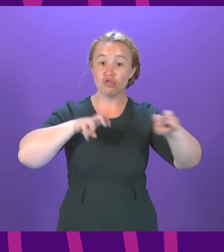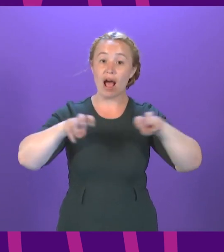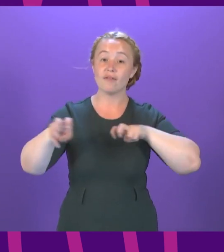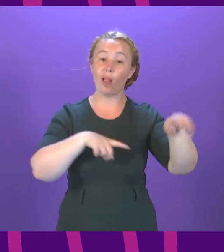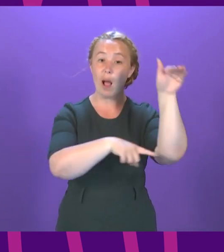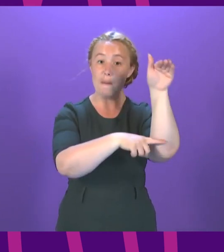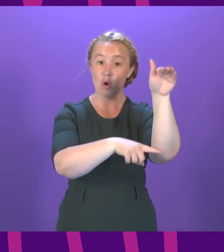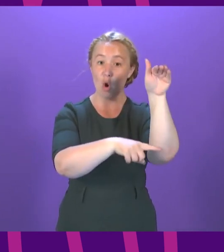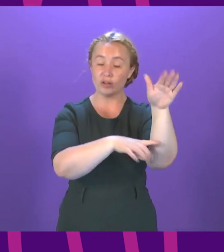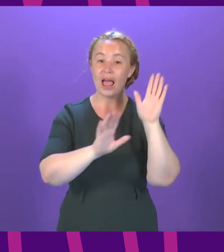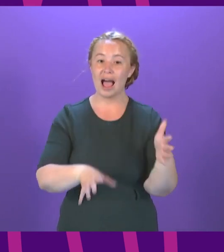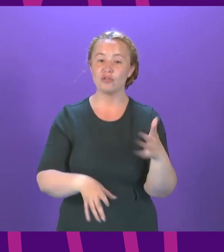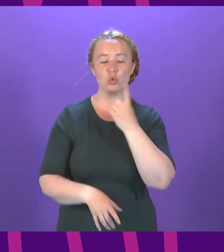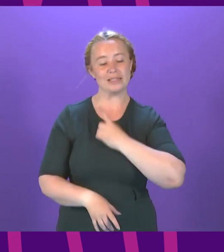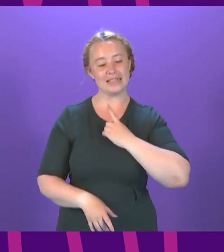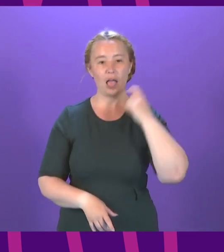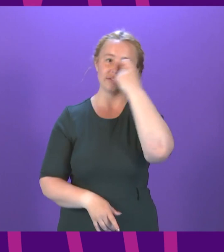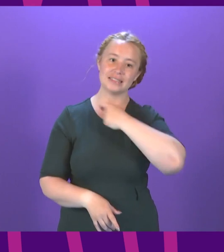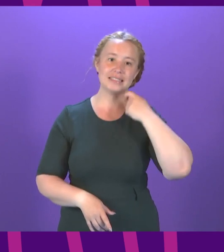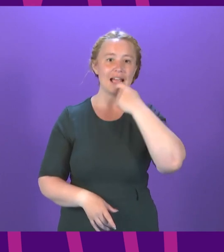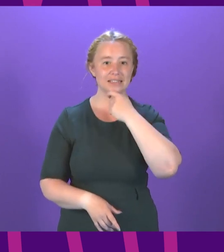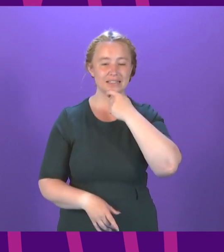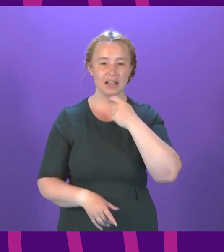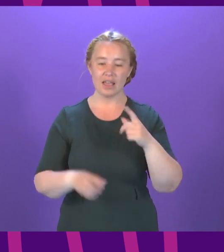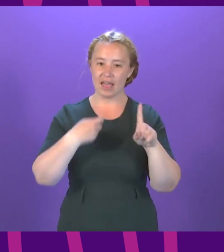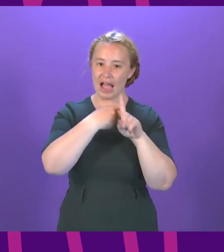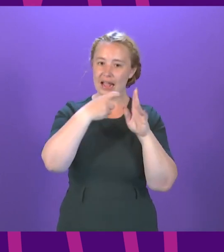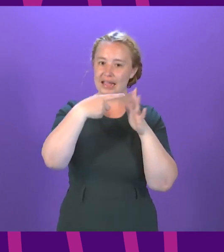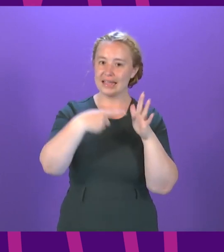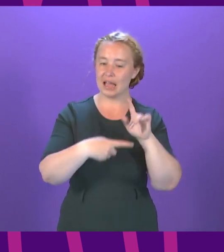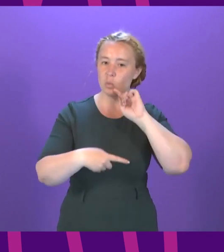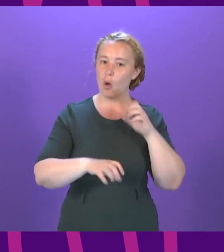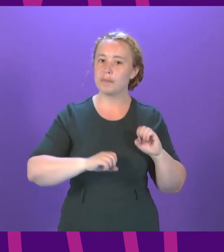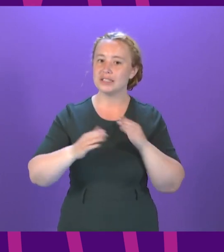do self-testing before travelling overseas from Scotland will be supplied by Scottish suppliers?